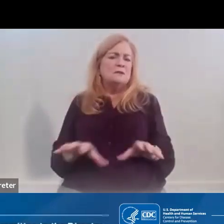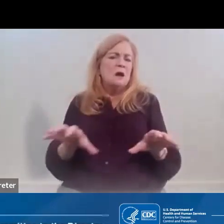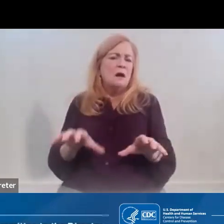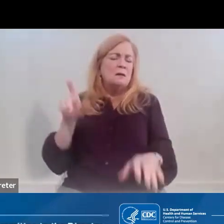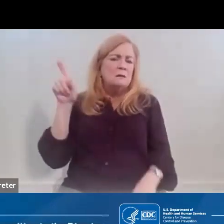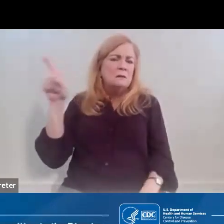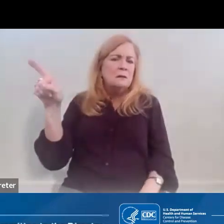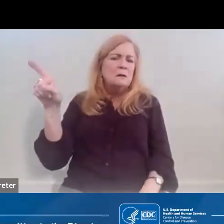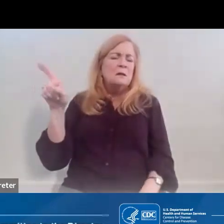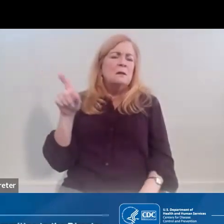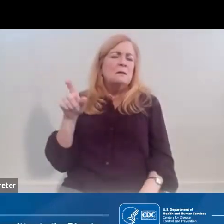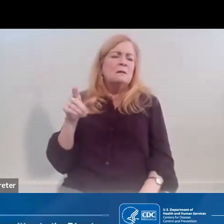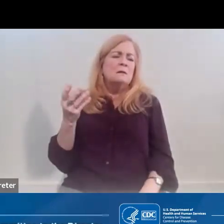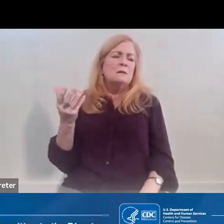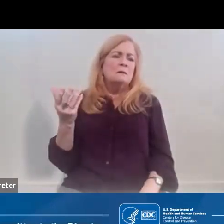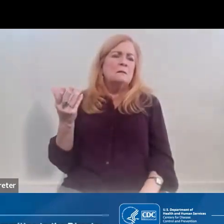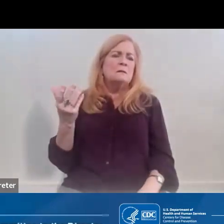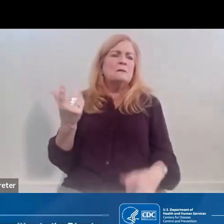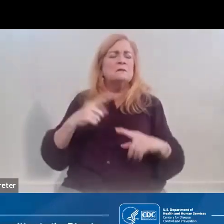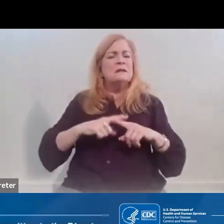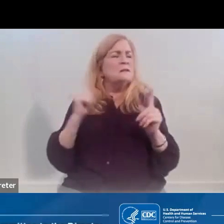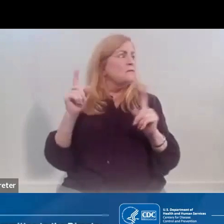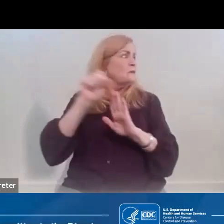a different department and working across.